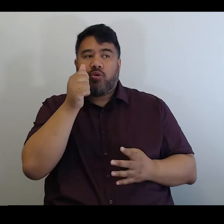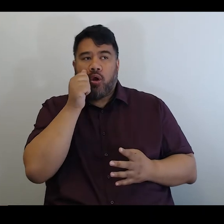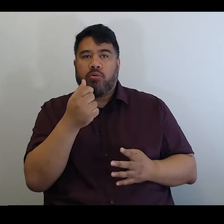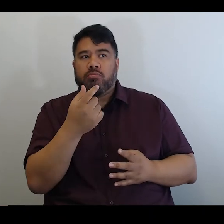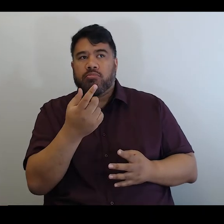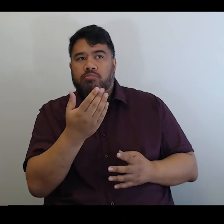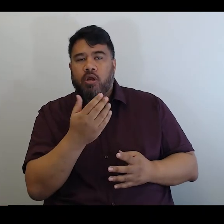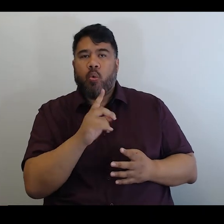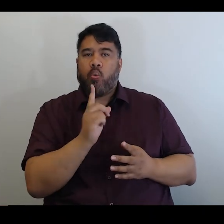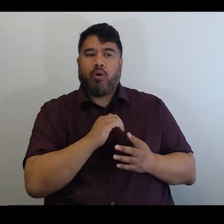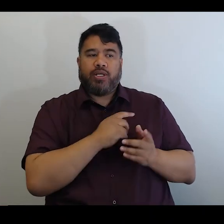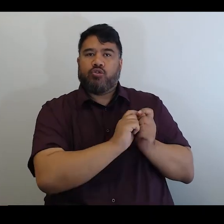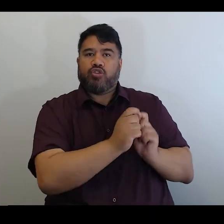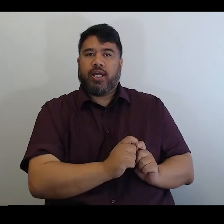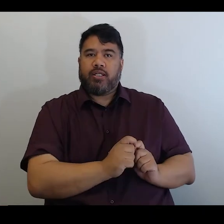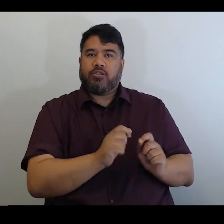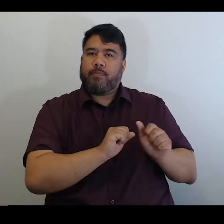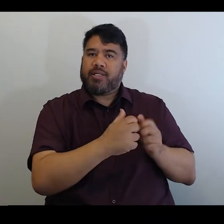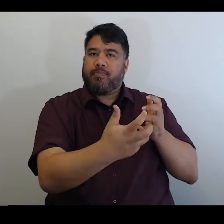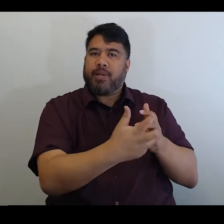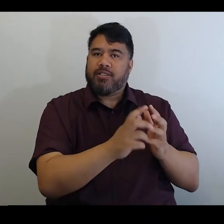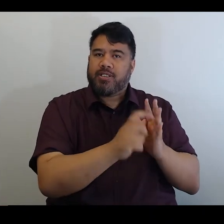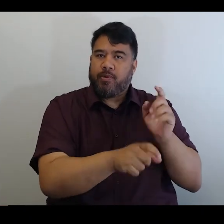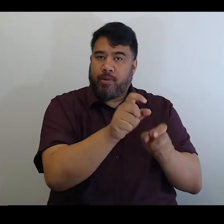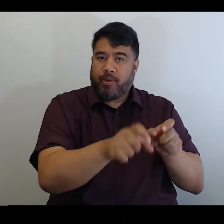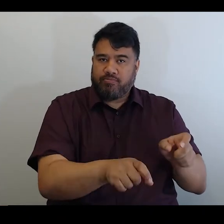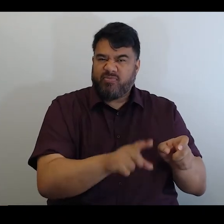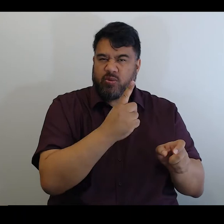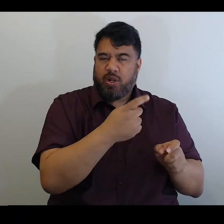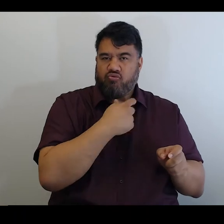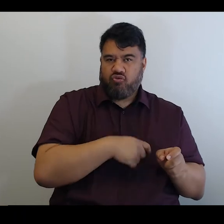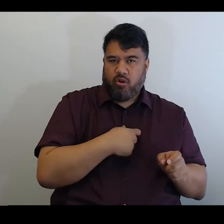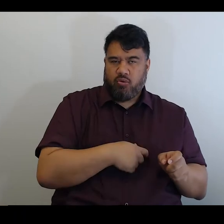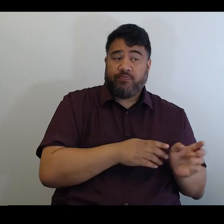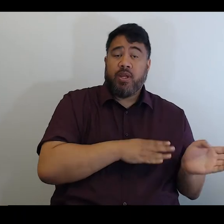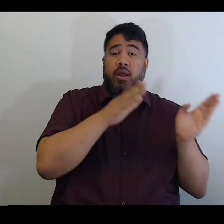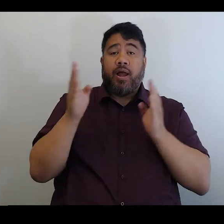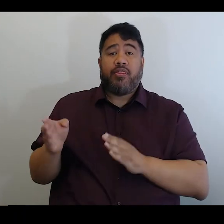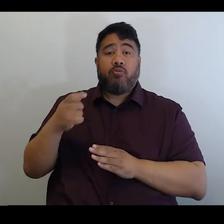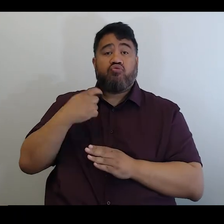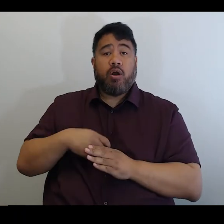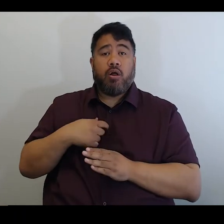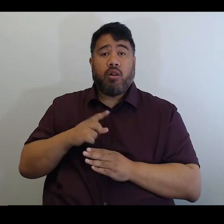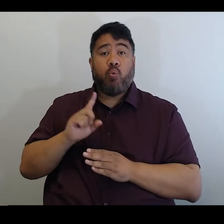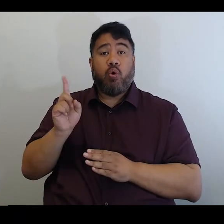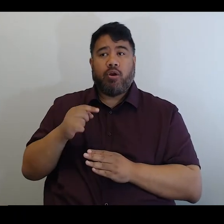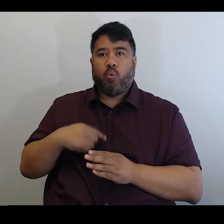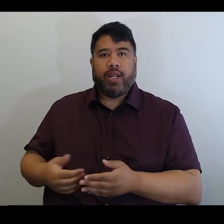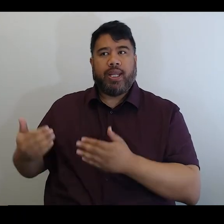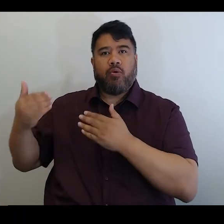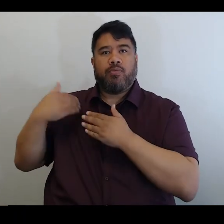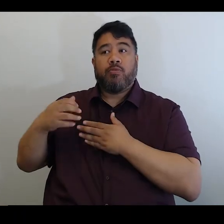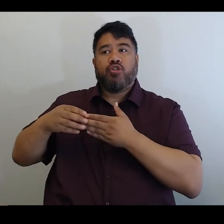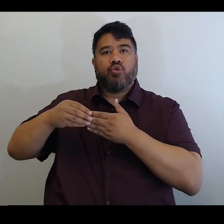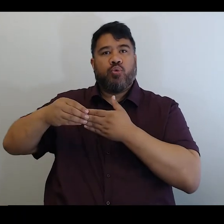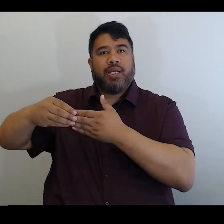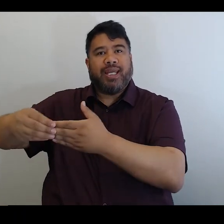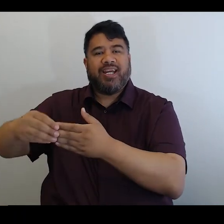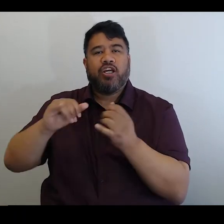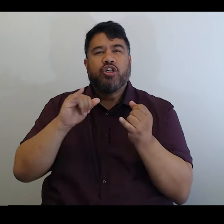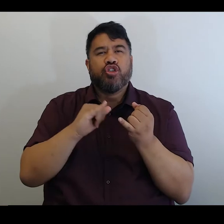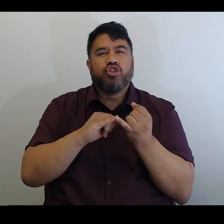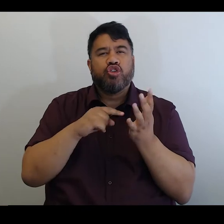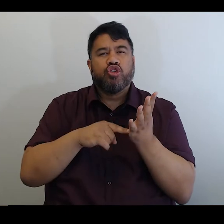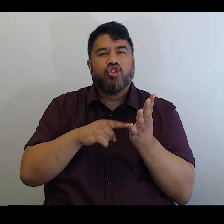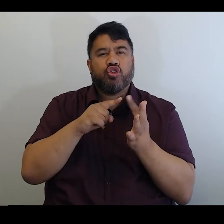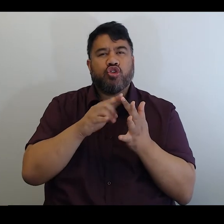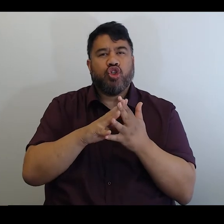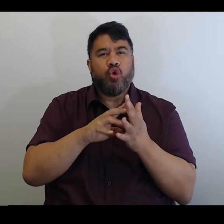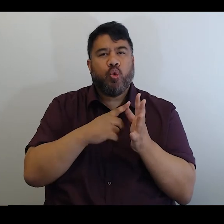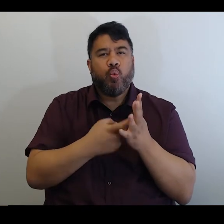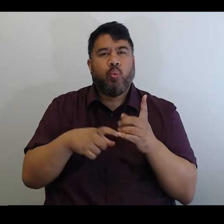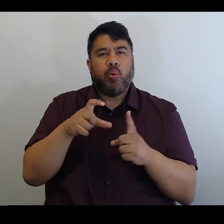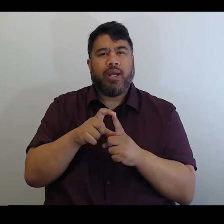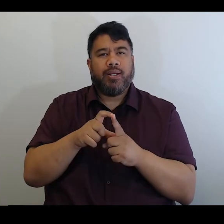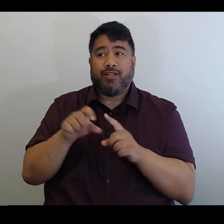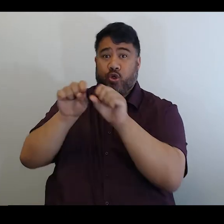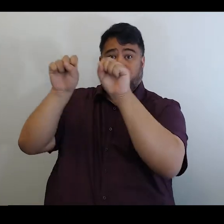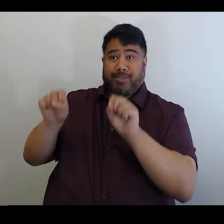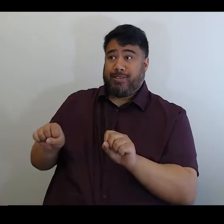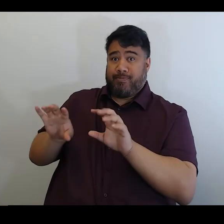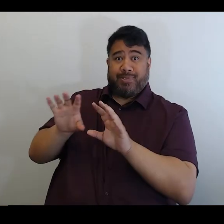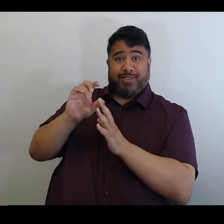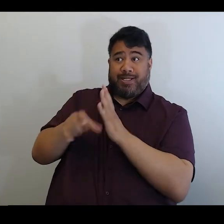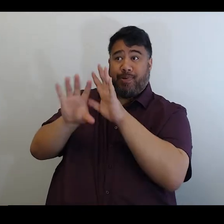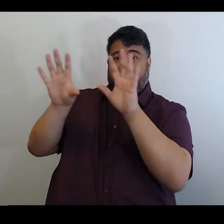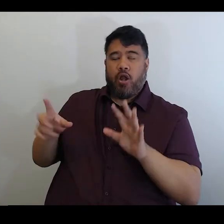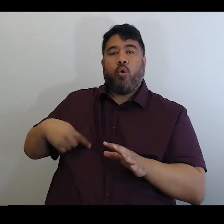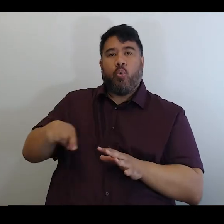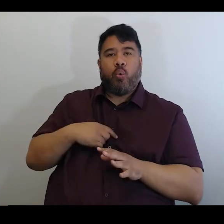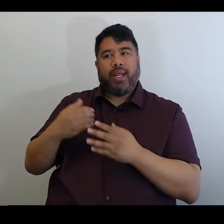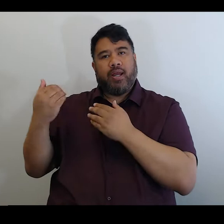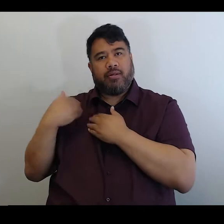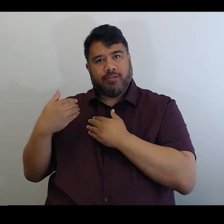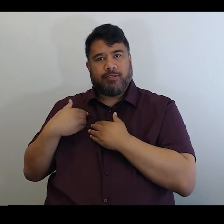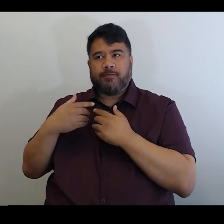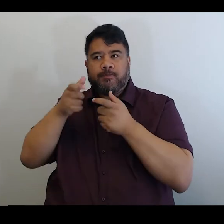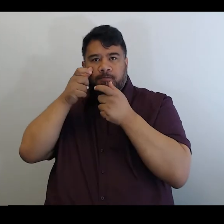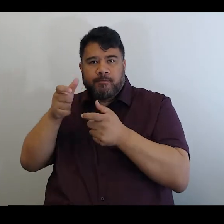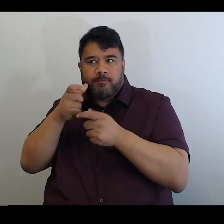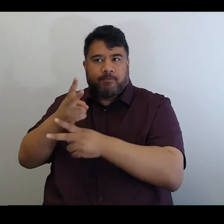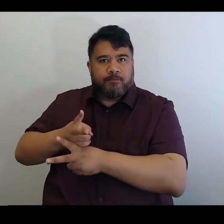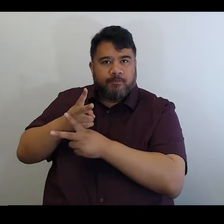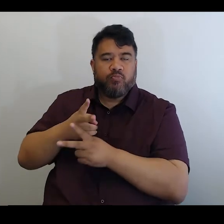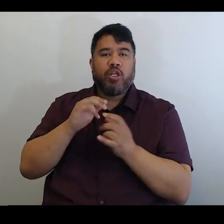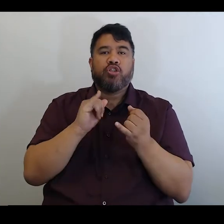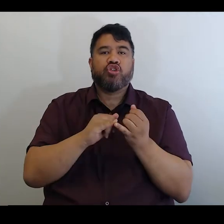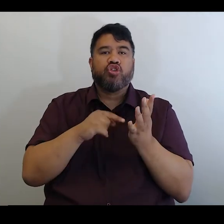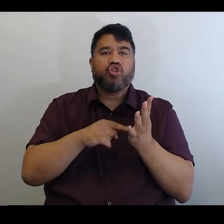We also have a role, which is referred to as the system steward, which recognizes our role as leaders and experts in government about disability, and we will do that through our own strategic policy,